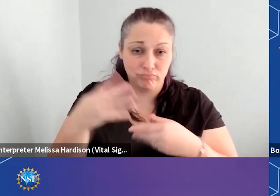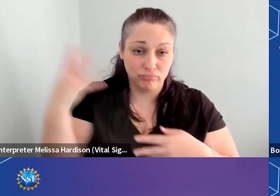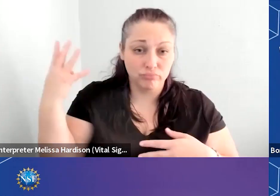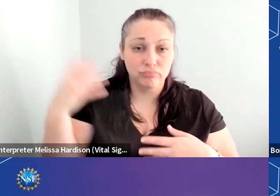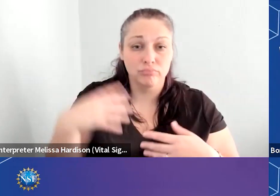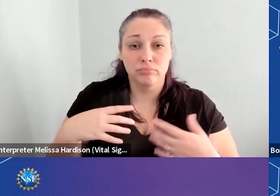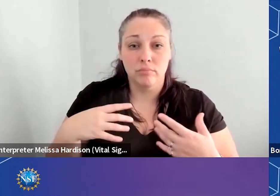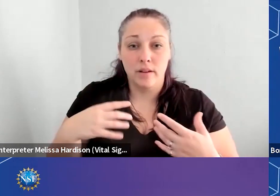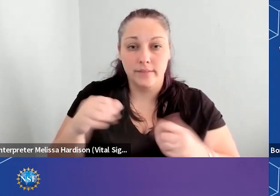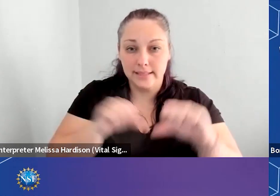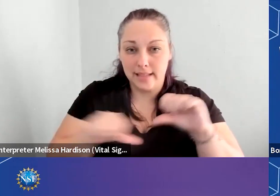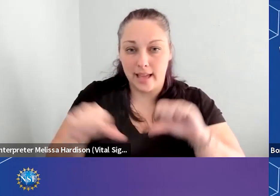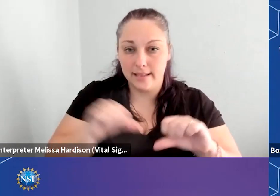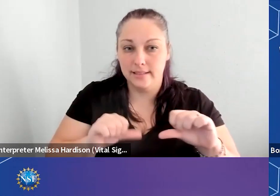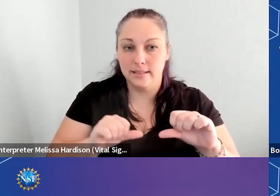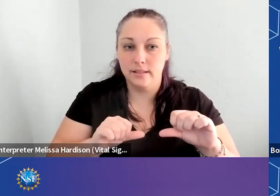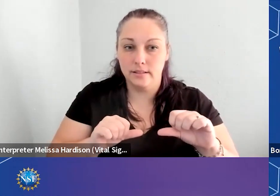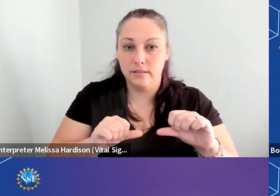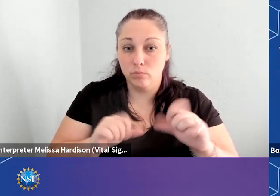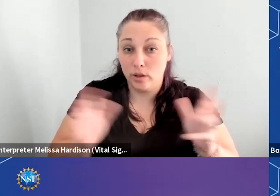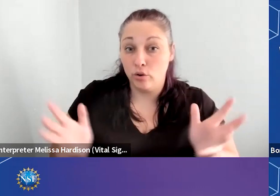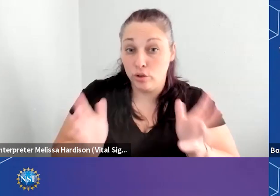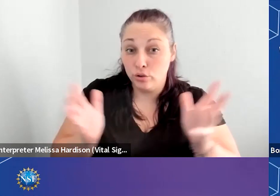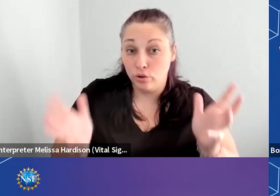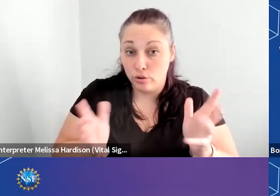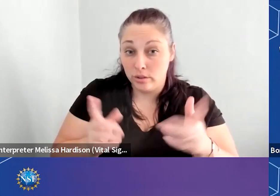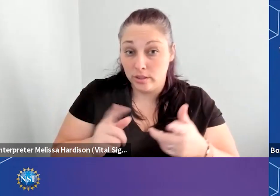that we are encouraging people to submit applications in.